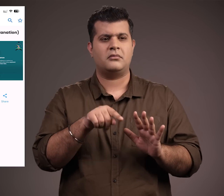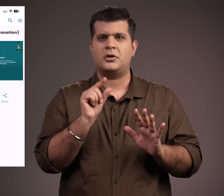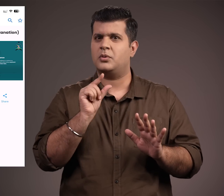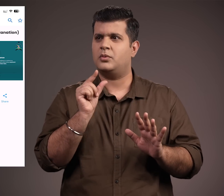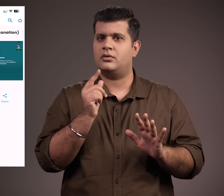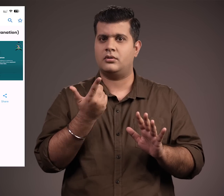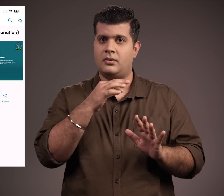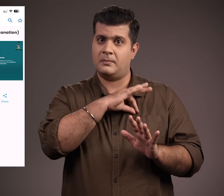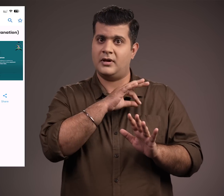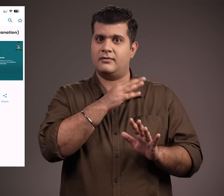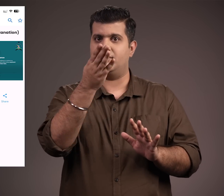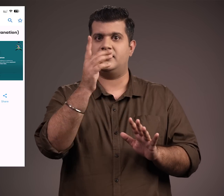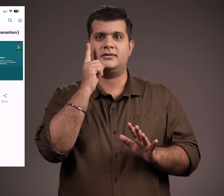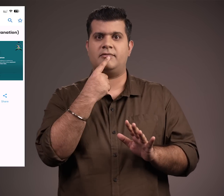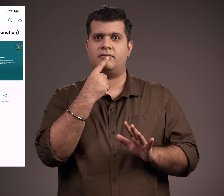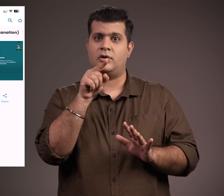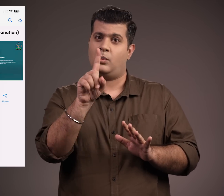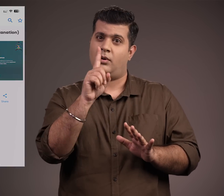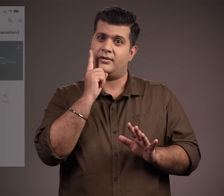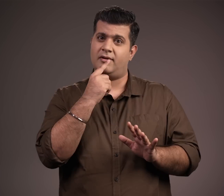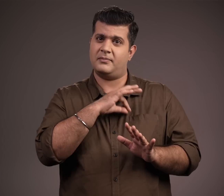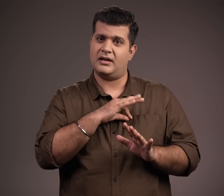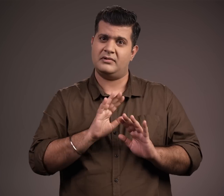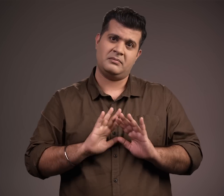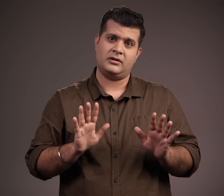So this not only benefits the deaf